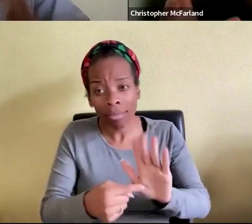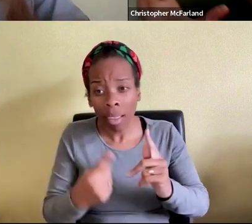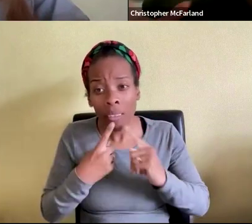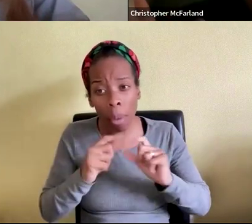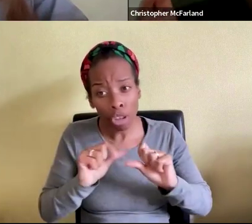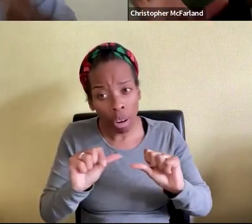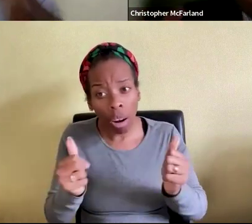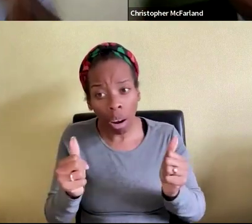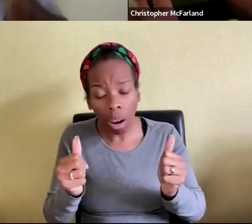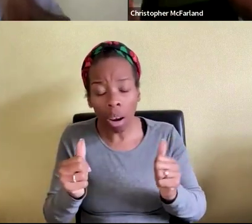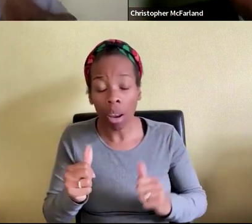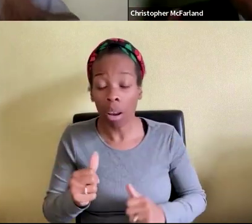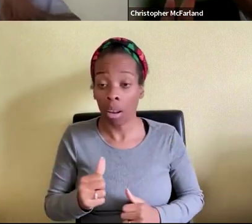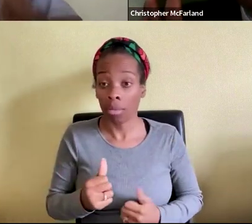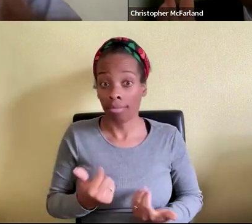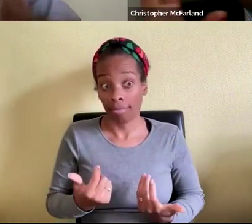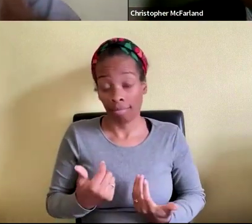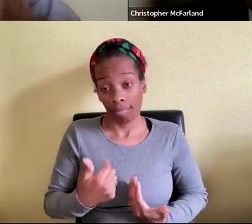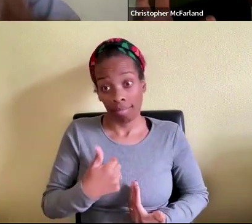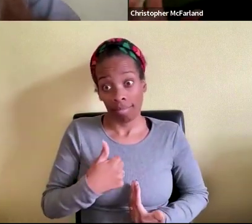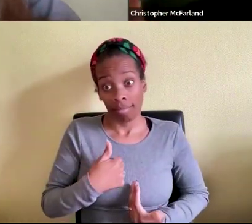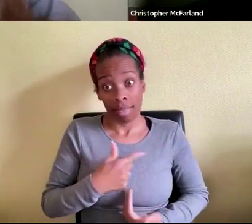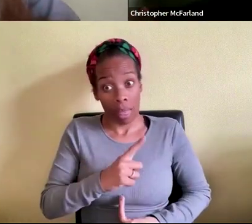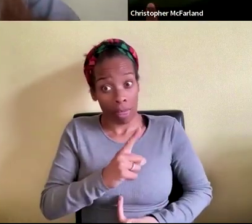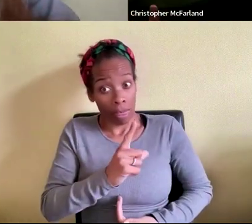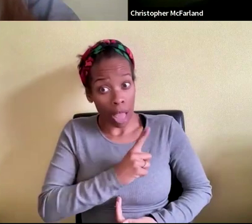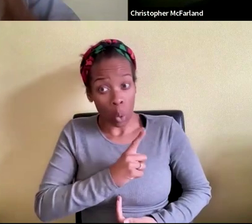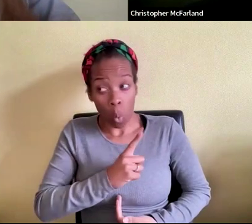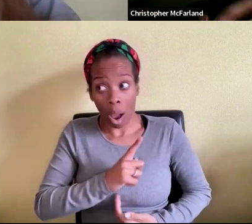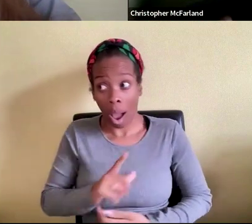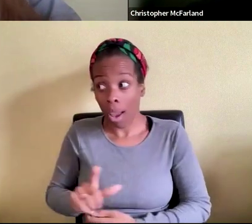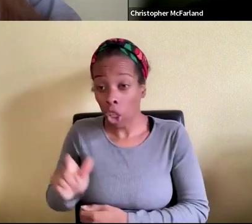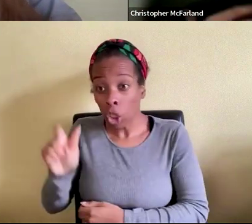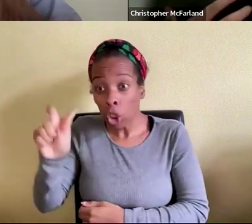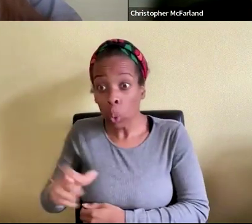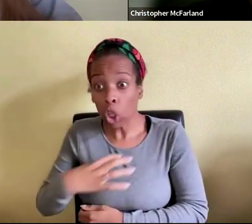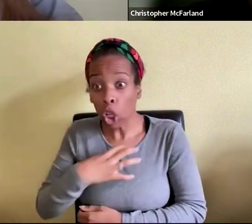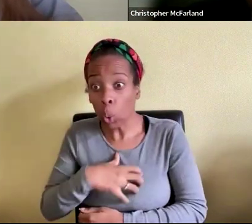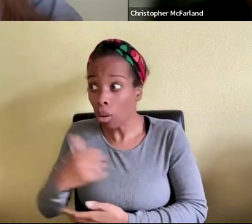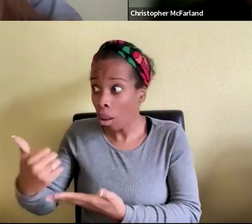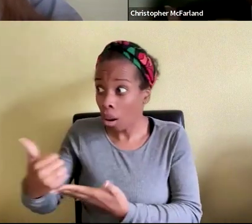this is why, you know, as per my slide and their slides, going to the student union is helpful because it can be very difficult to self-advocate,